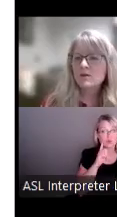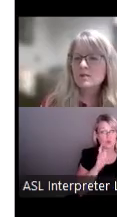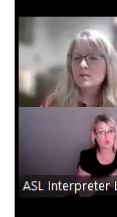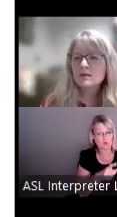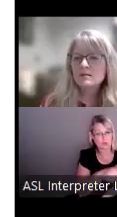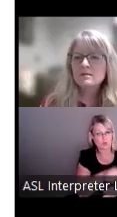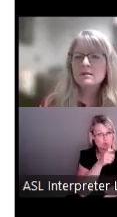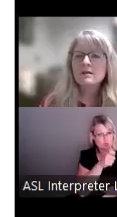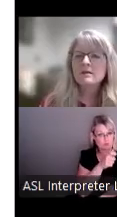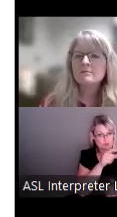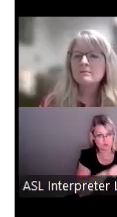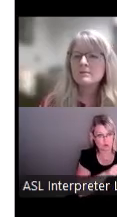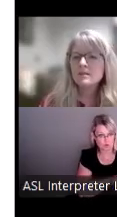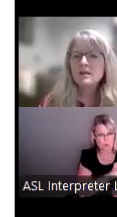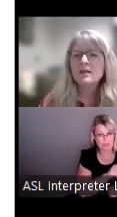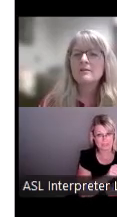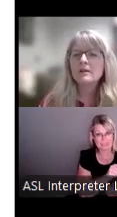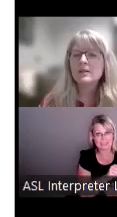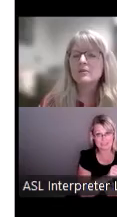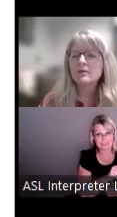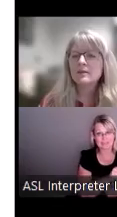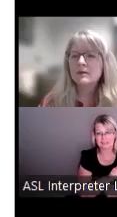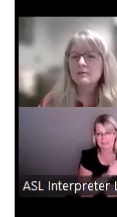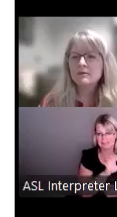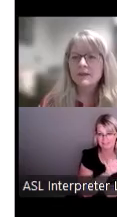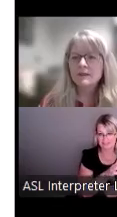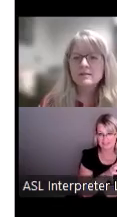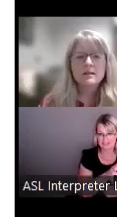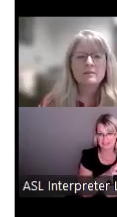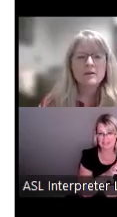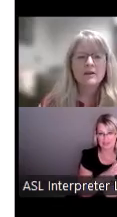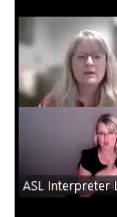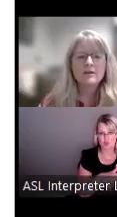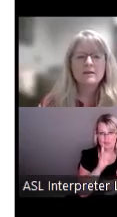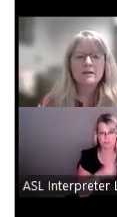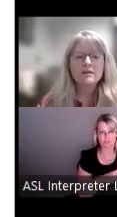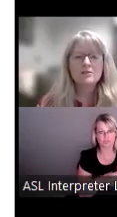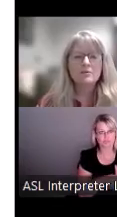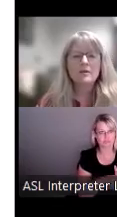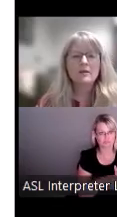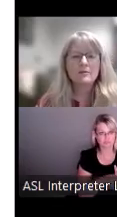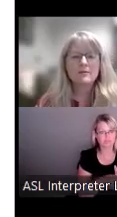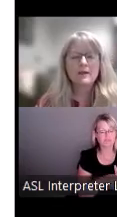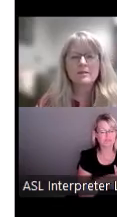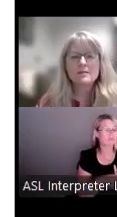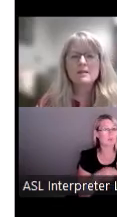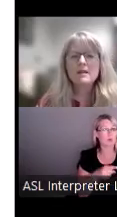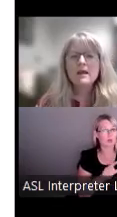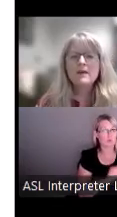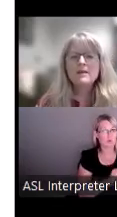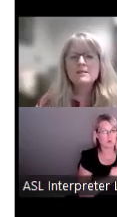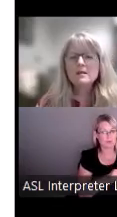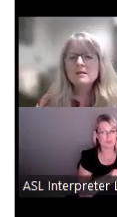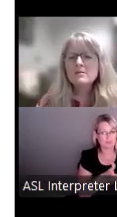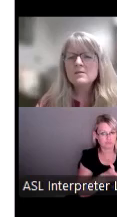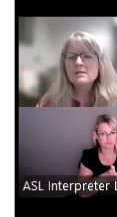with those things, it's kind of like an early red flag to keep an eye on as you're working with families, and the study that was